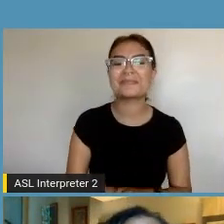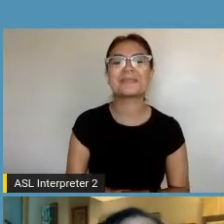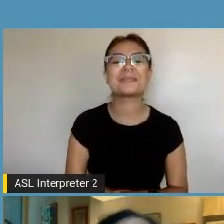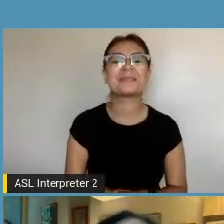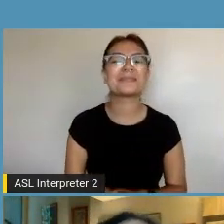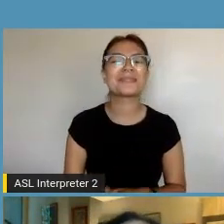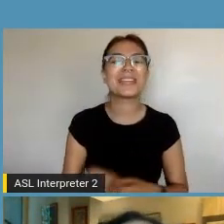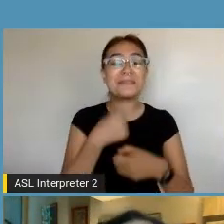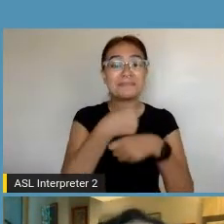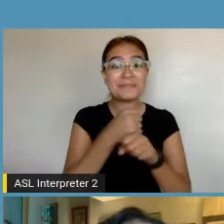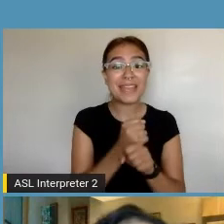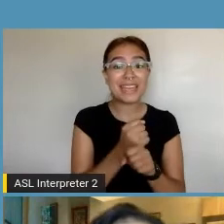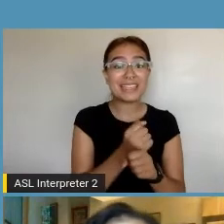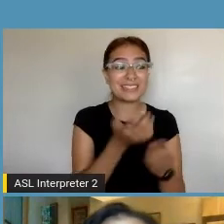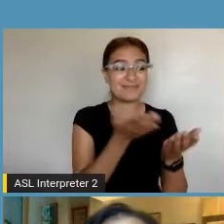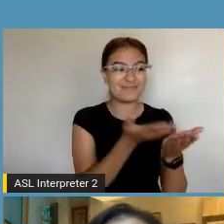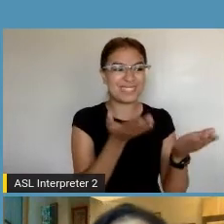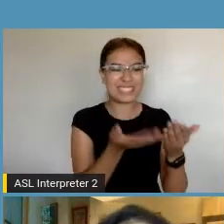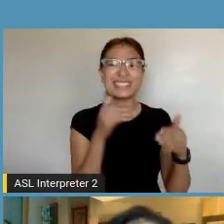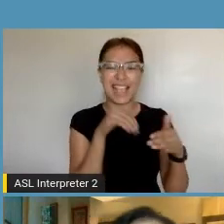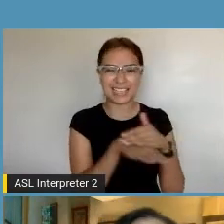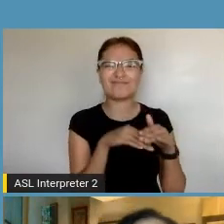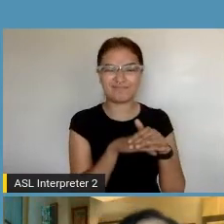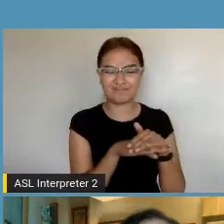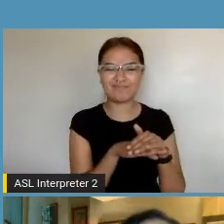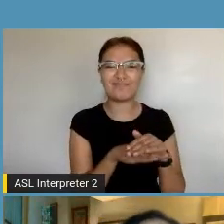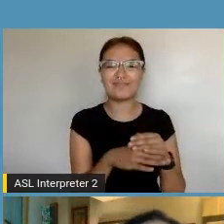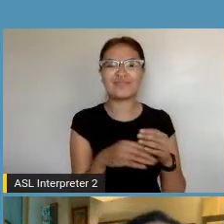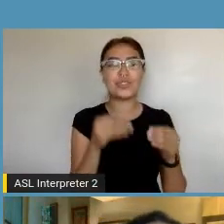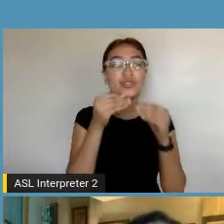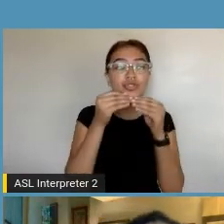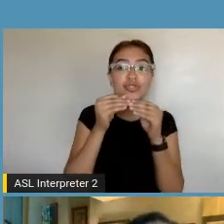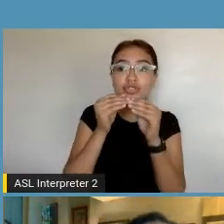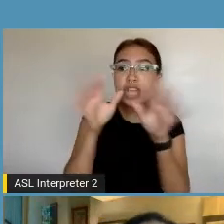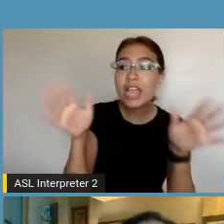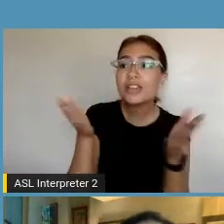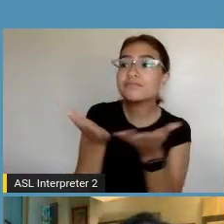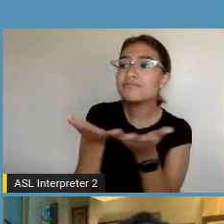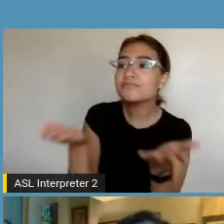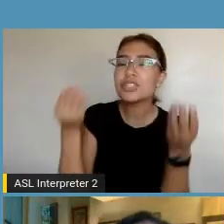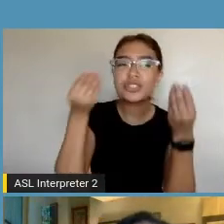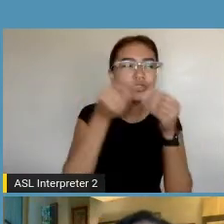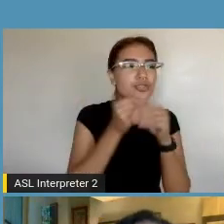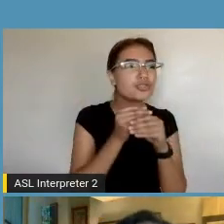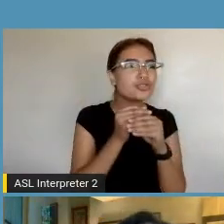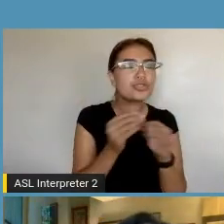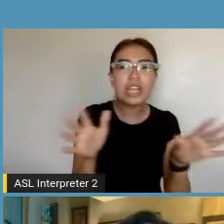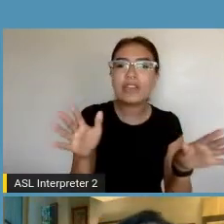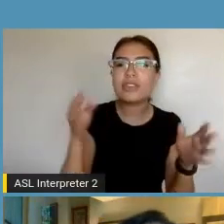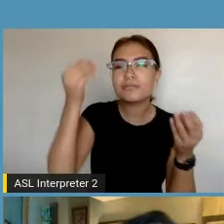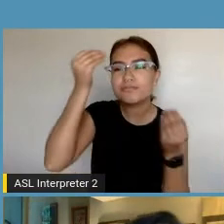in your sharing the content and sharing knowledge and you are engaging with broader audiences.